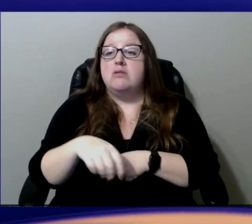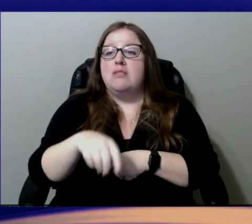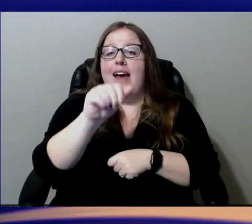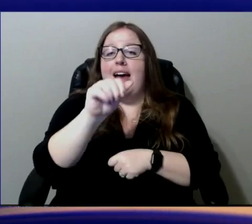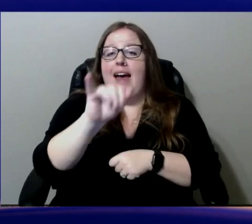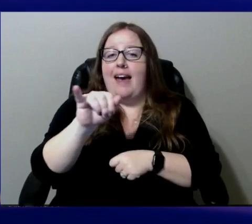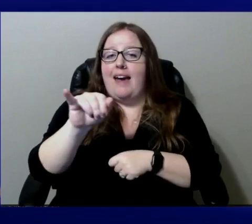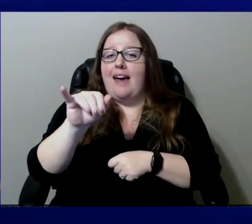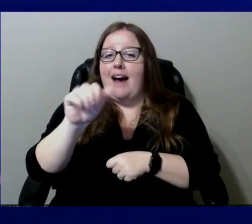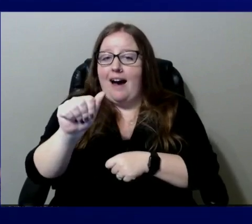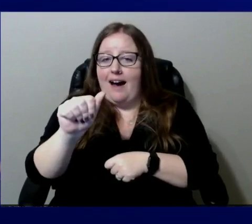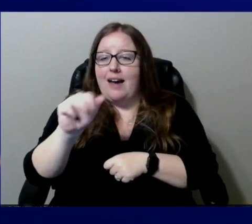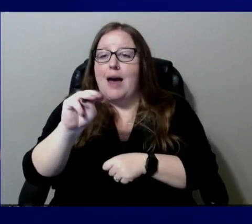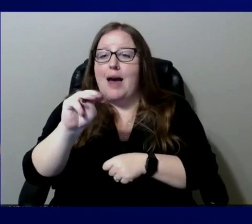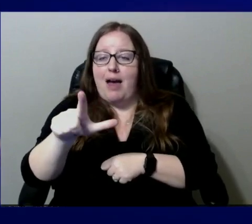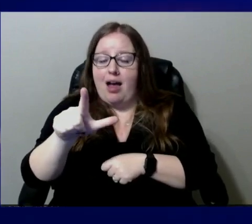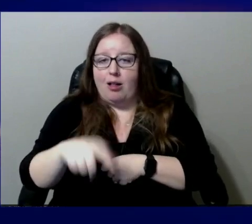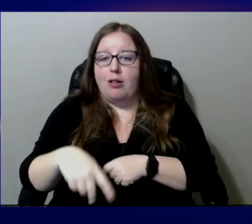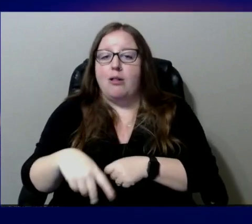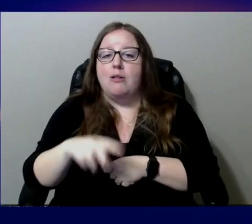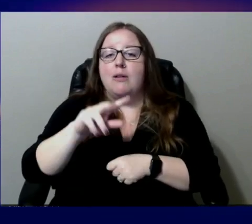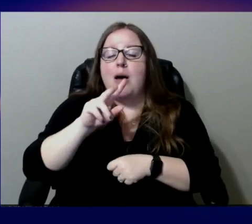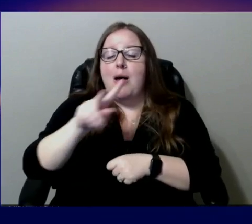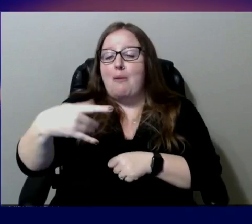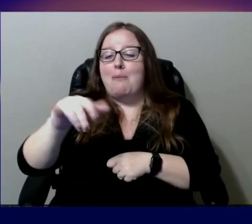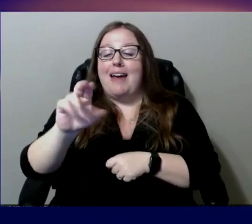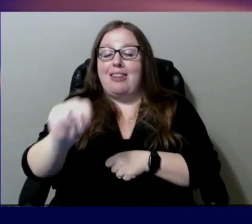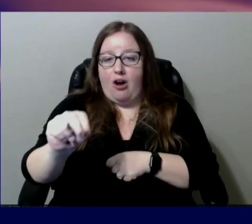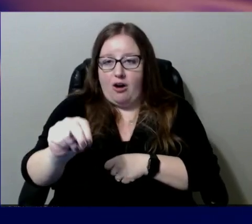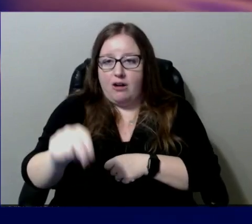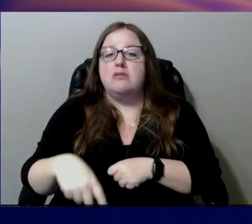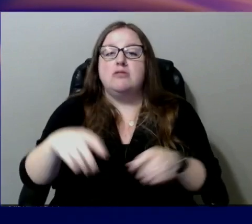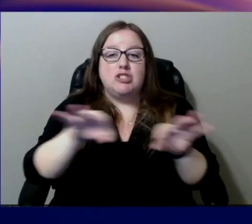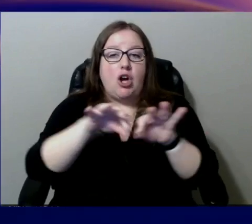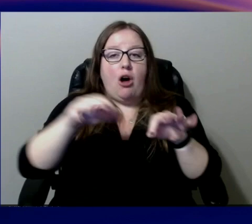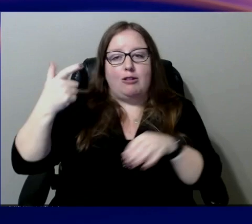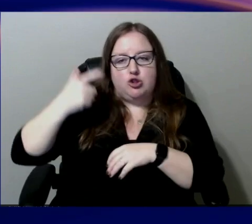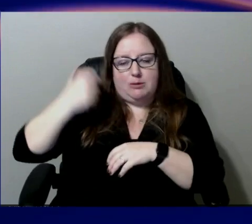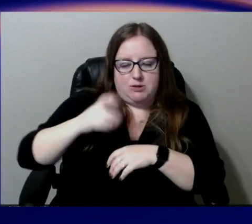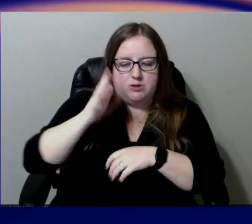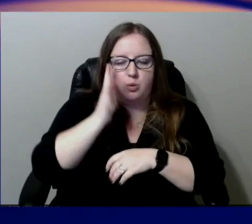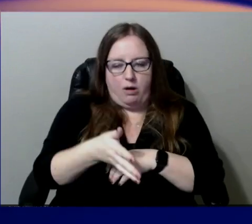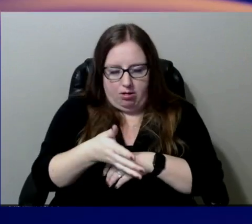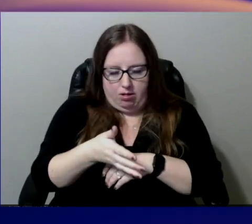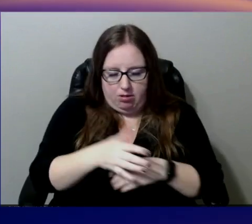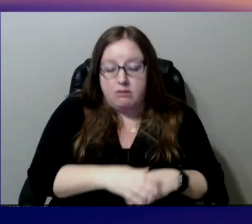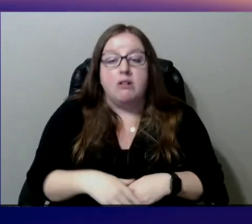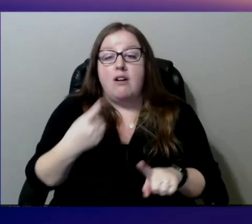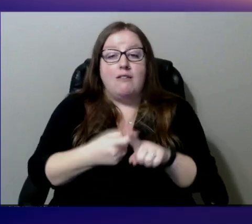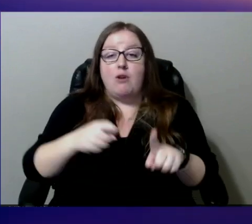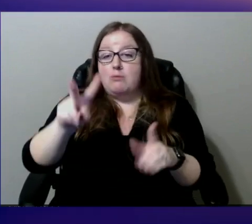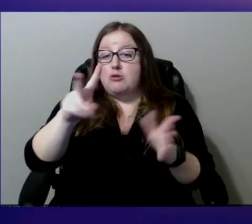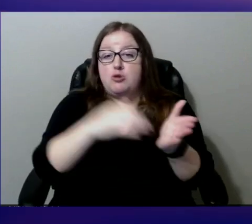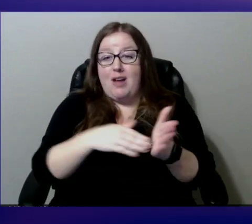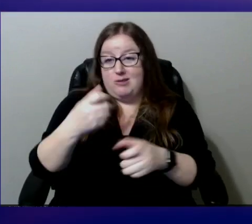AI Python for Programming Udacity Nanodegree Scholarships. From those 2,000 annually, the top 500